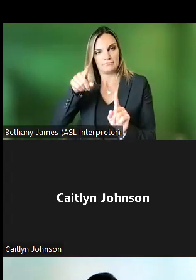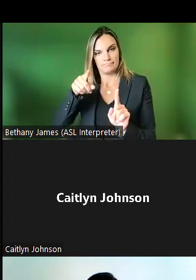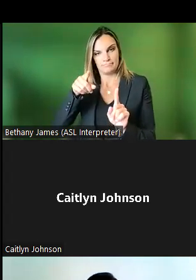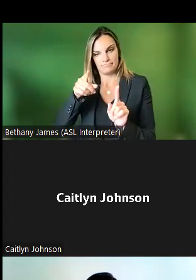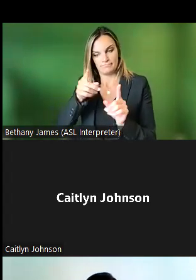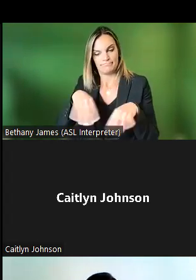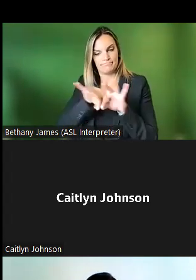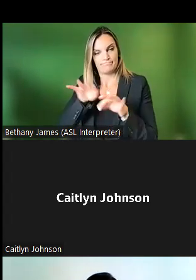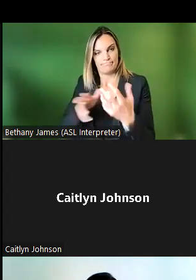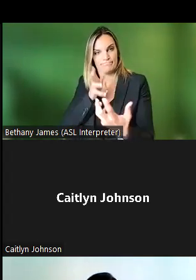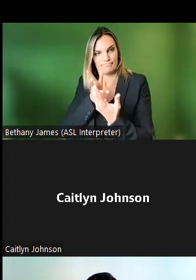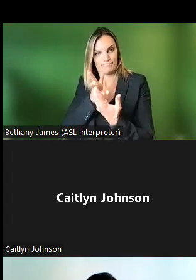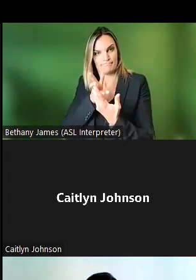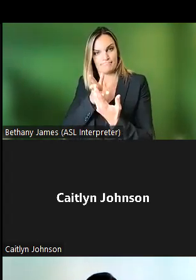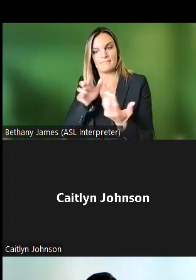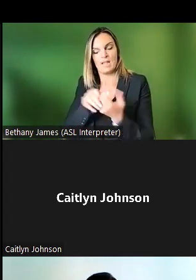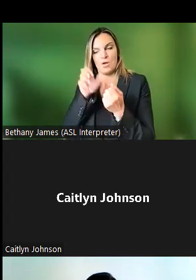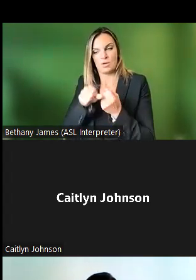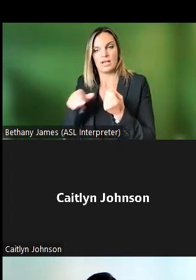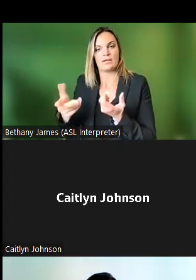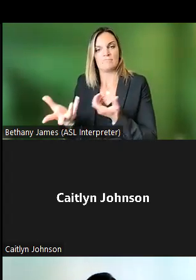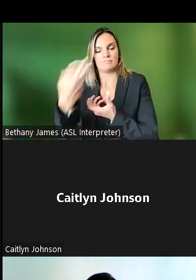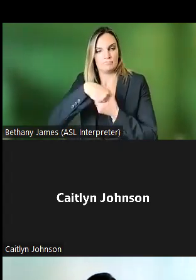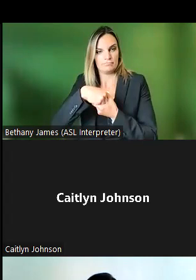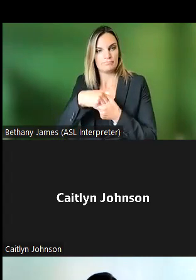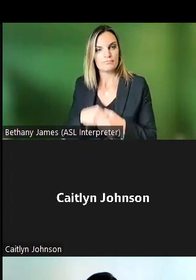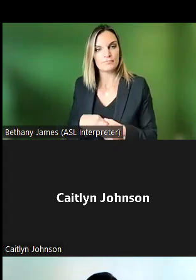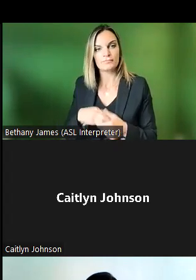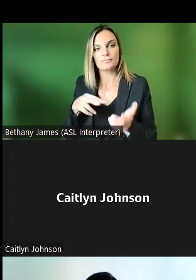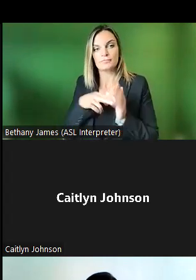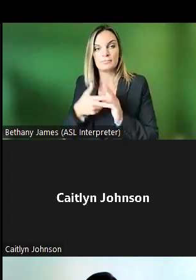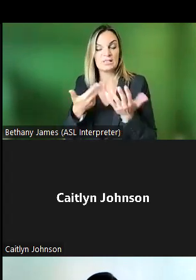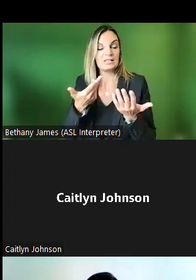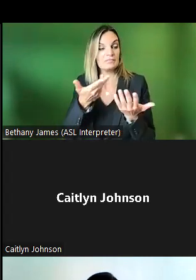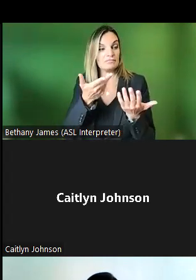provided in the most integrated setting. And this also includes things that are web based programs or services.